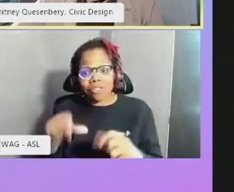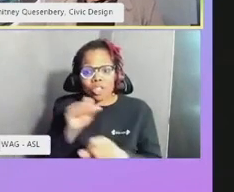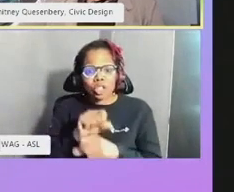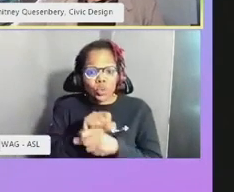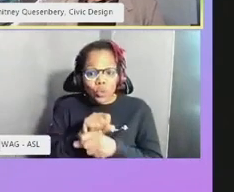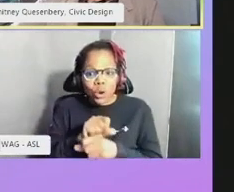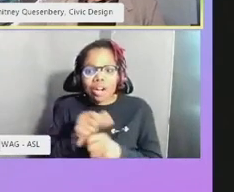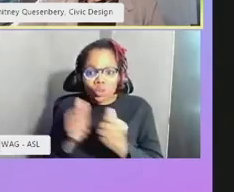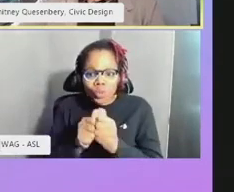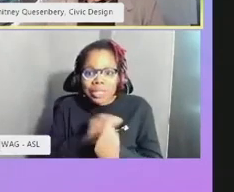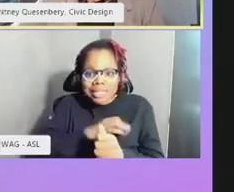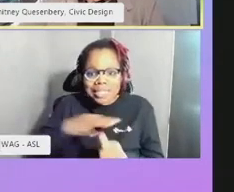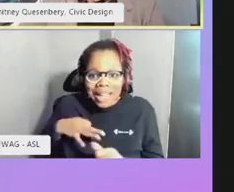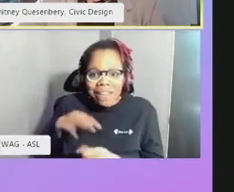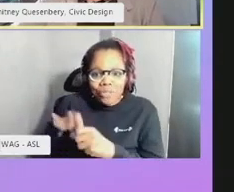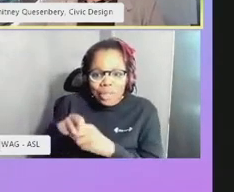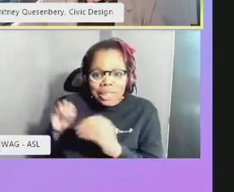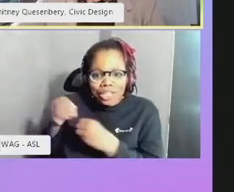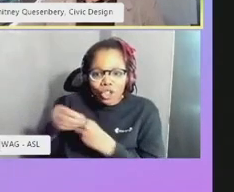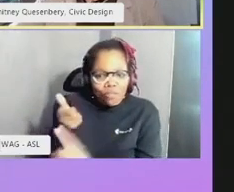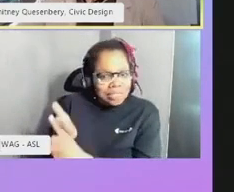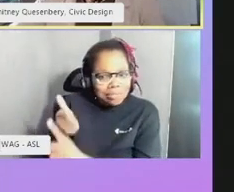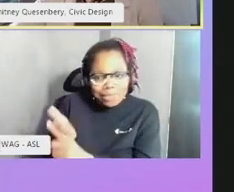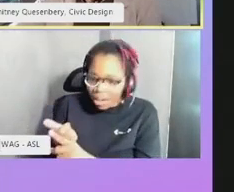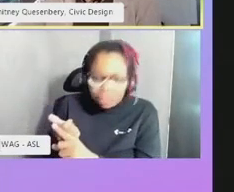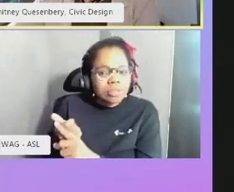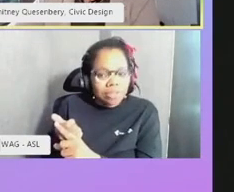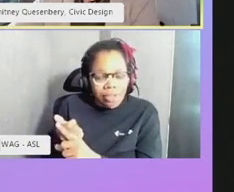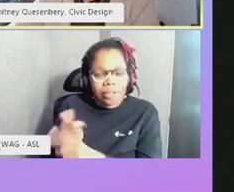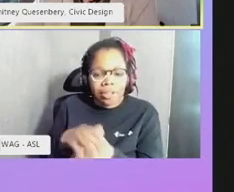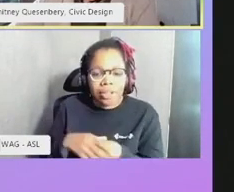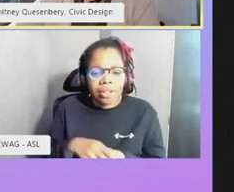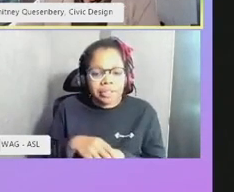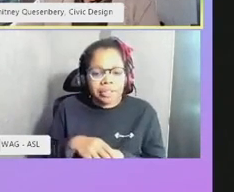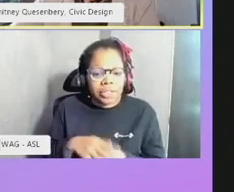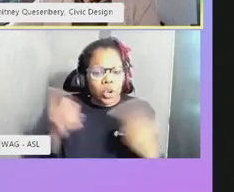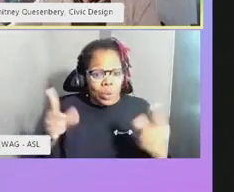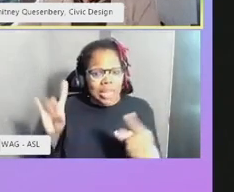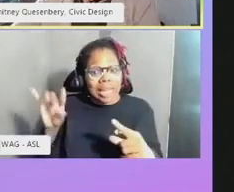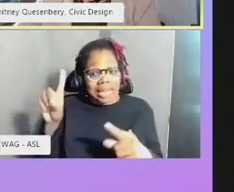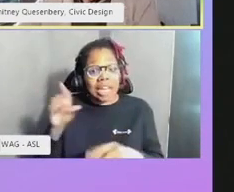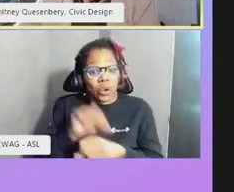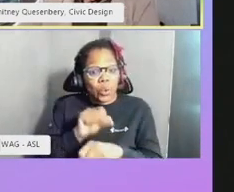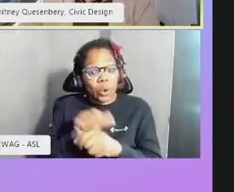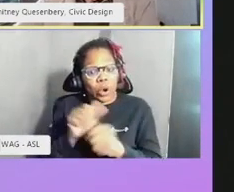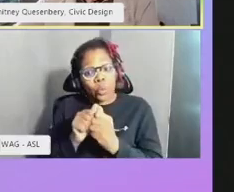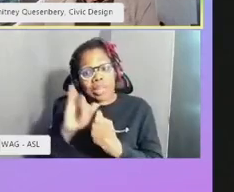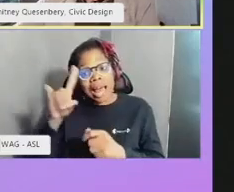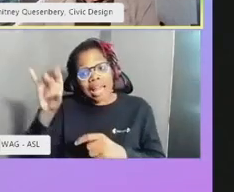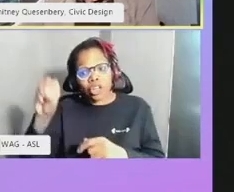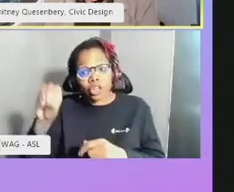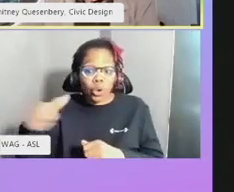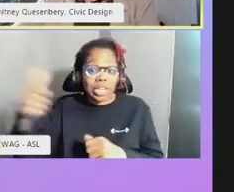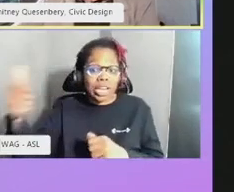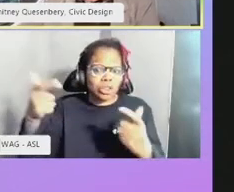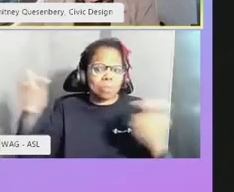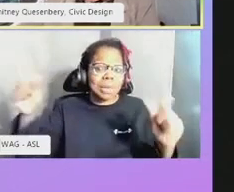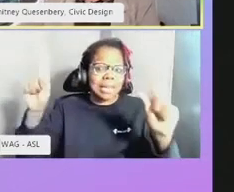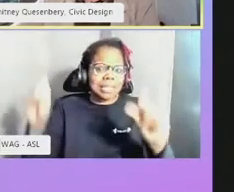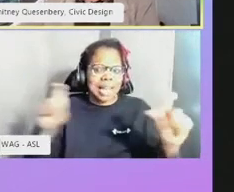testing is that they didn't bring in outside groups to do it. Much of this work was done by the staff of the election